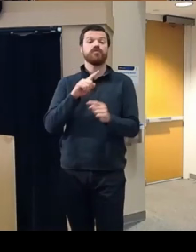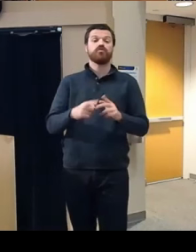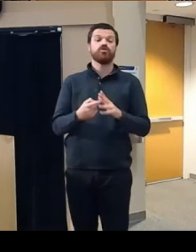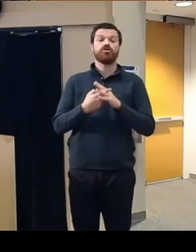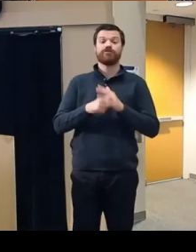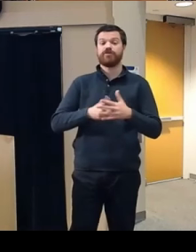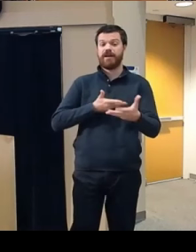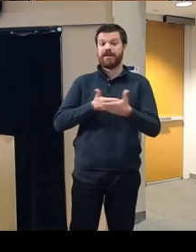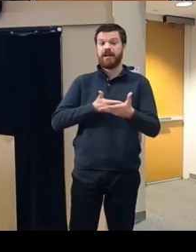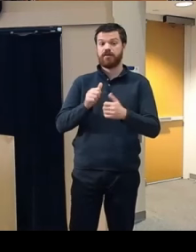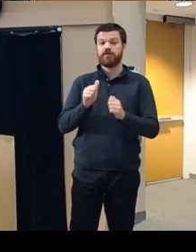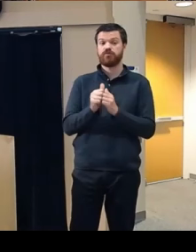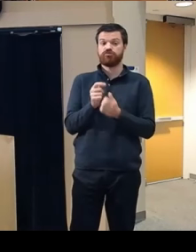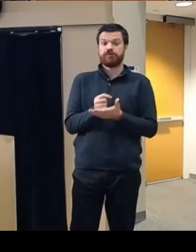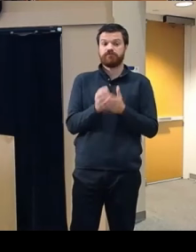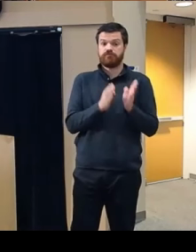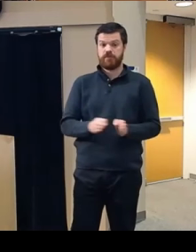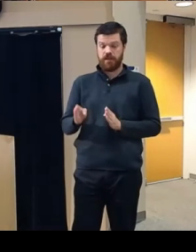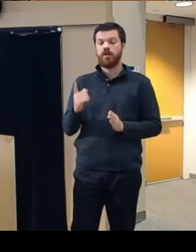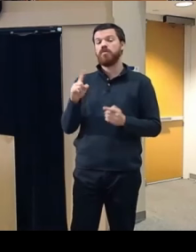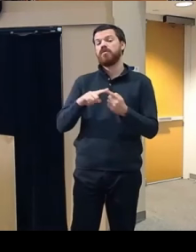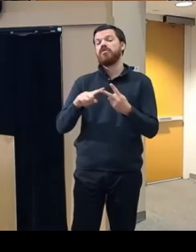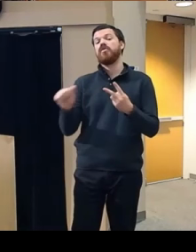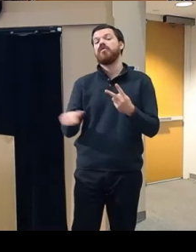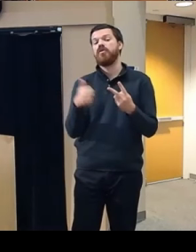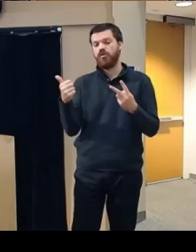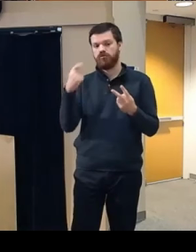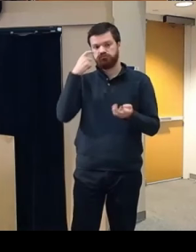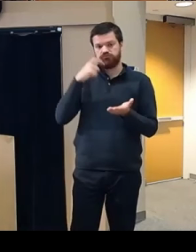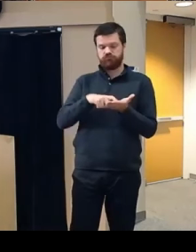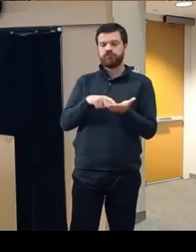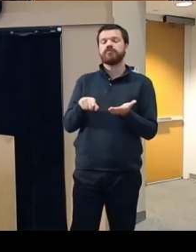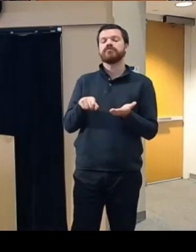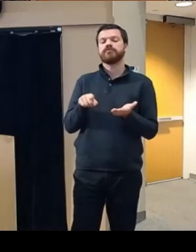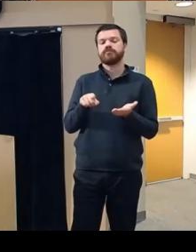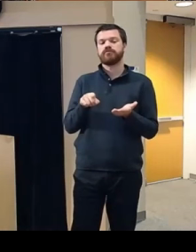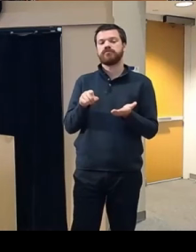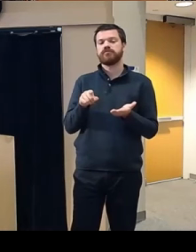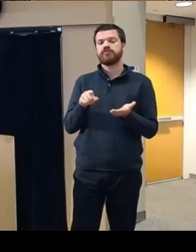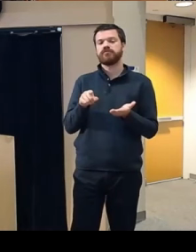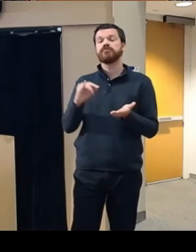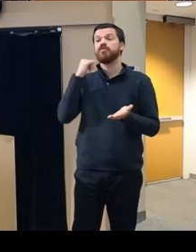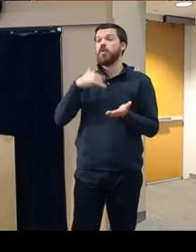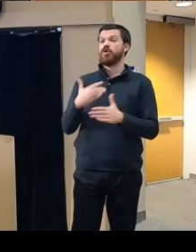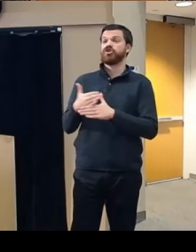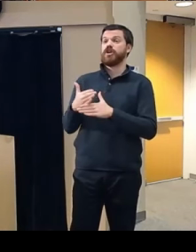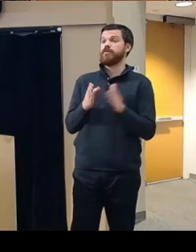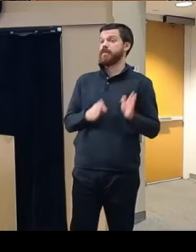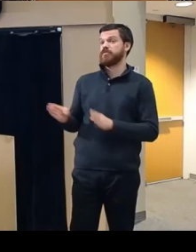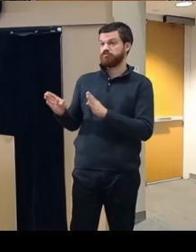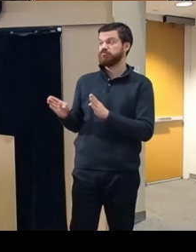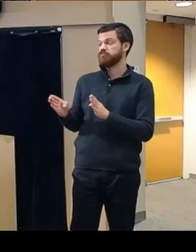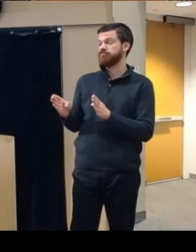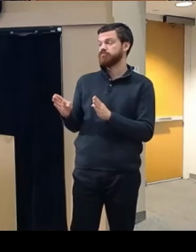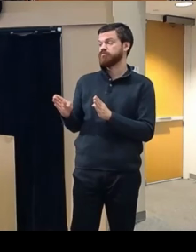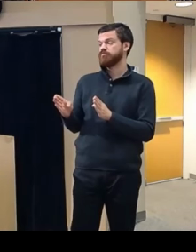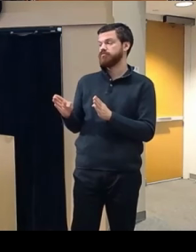plan one other thing to know is that if I want to share the plan from here I can